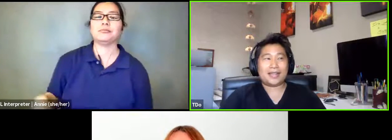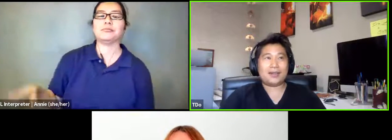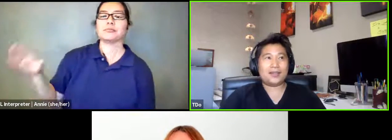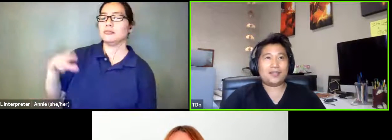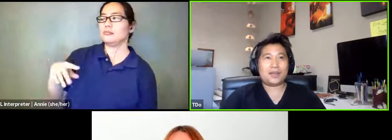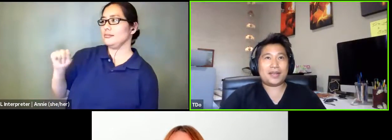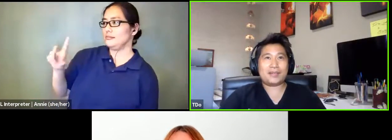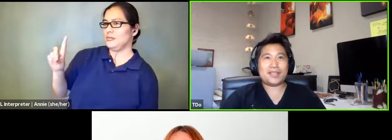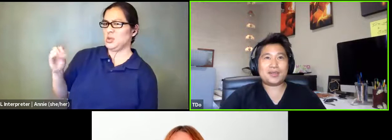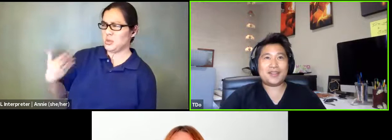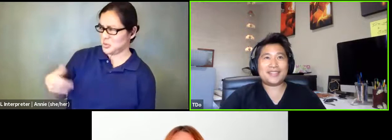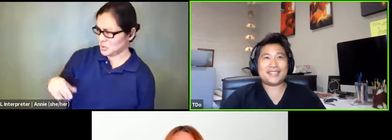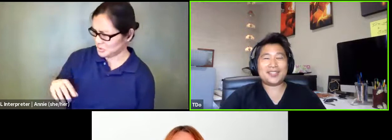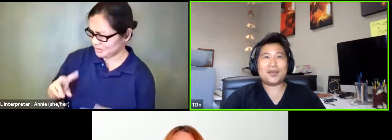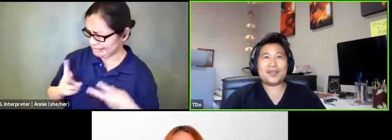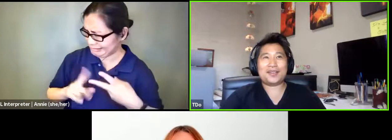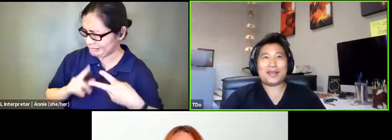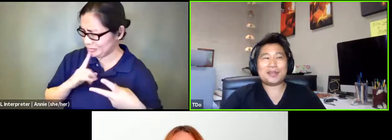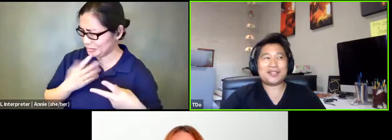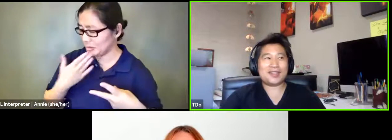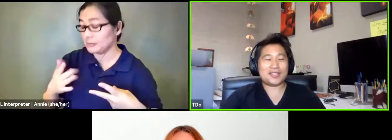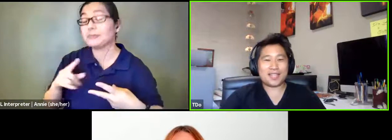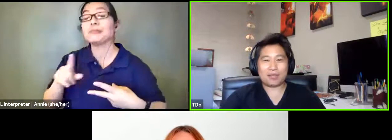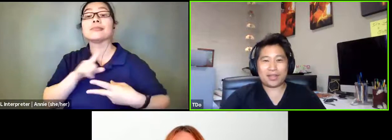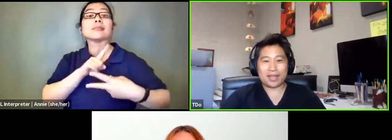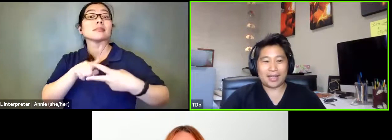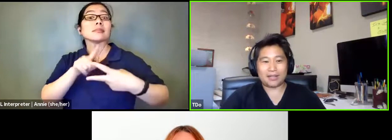I can only give you my experience. I mentioned there was a time when I had